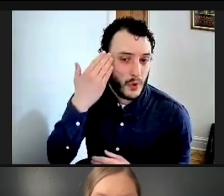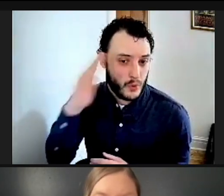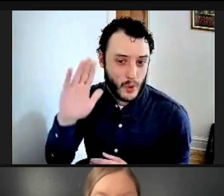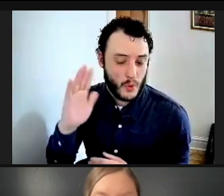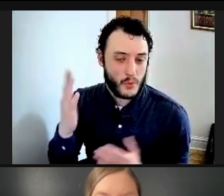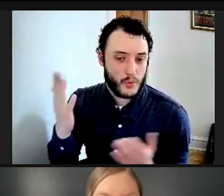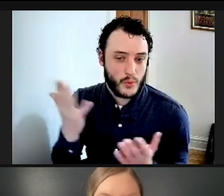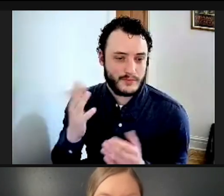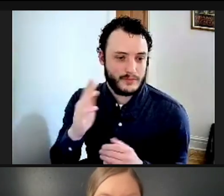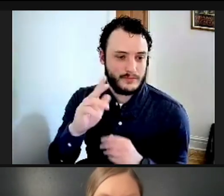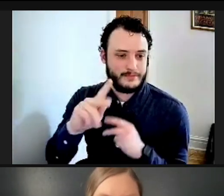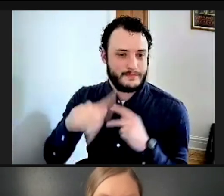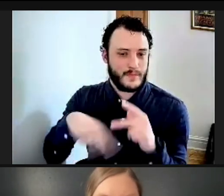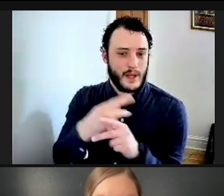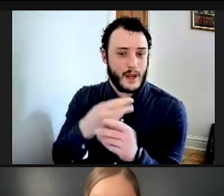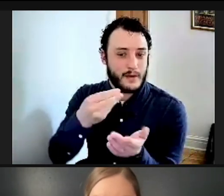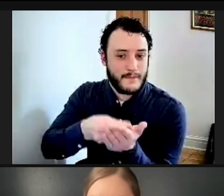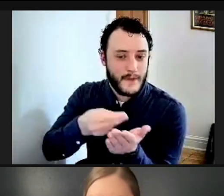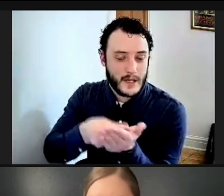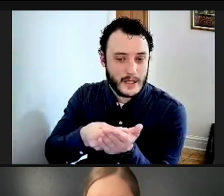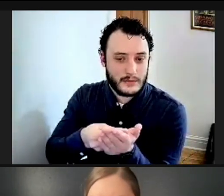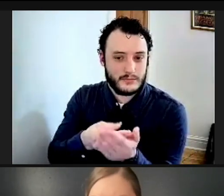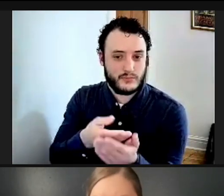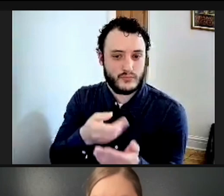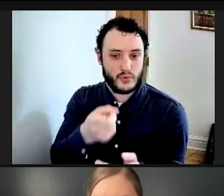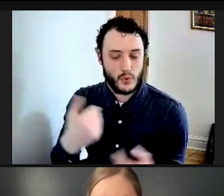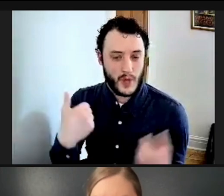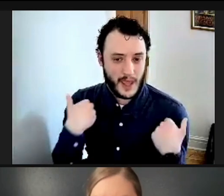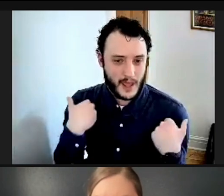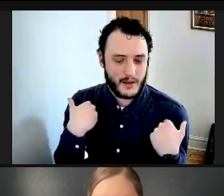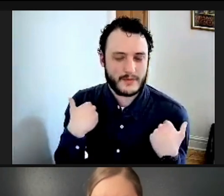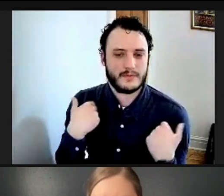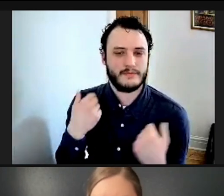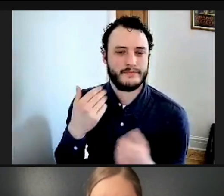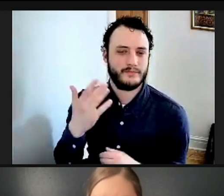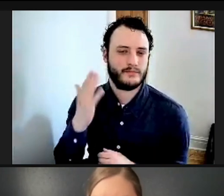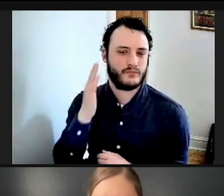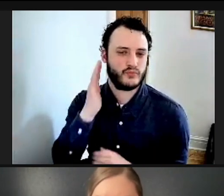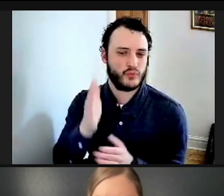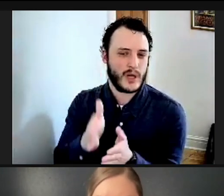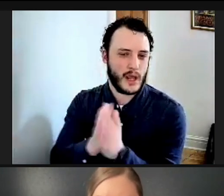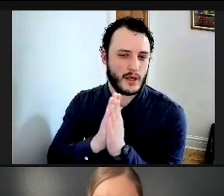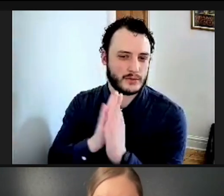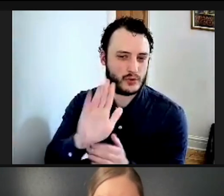to pay for access when it comes to their department.